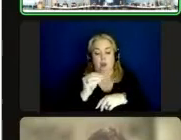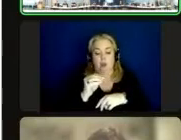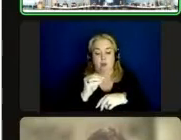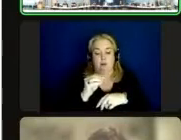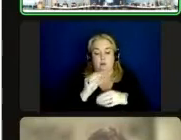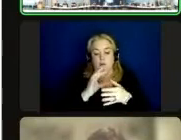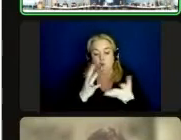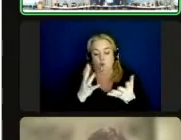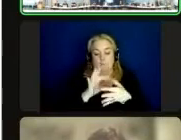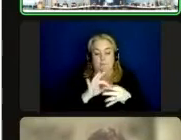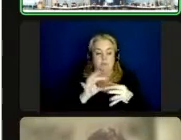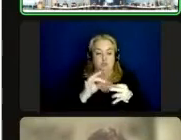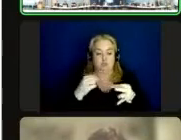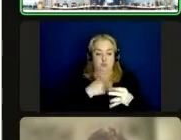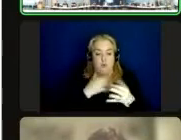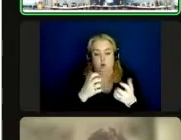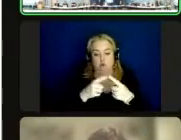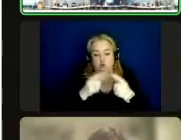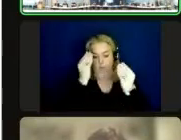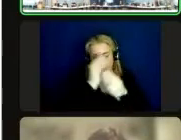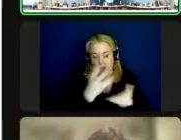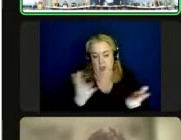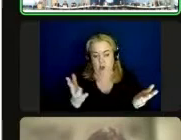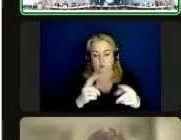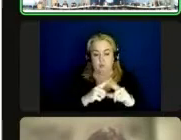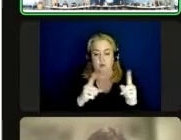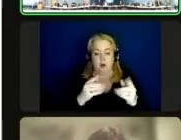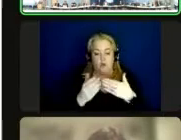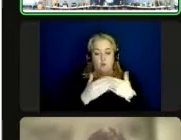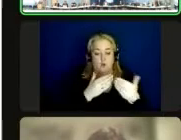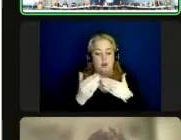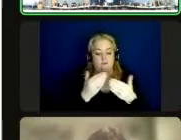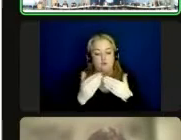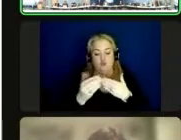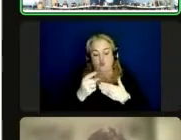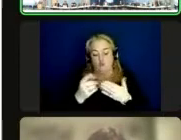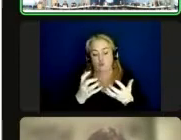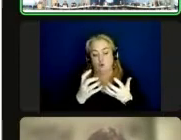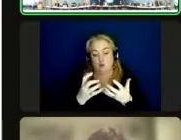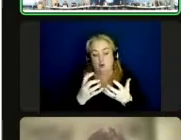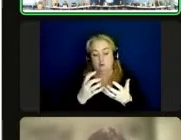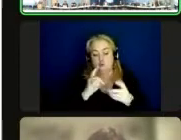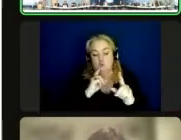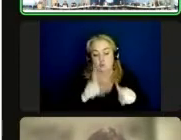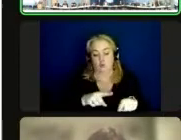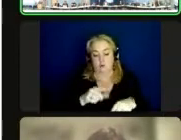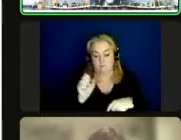WE WILL. SO THAT COULD INCLUDE FOCUS GROUPS AND POLLING.